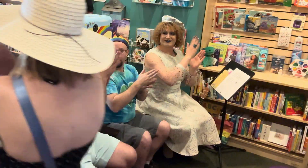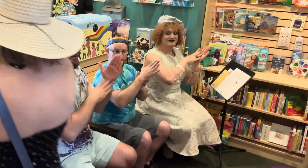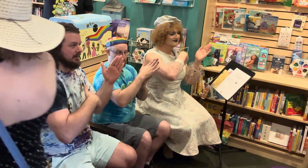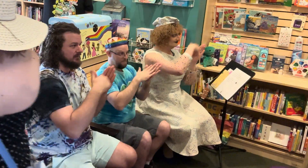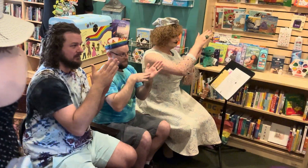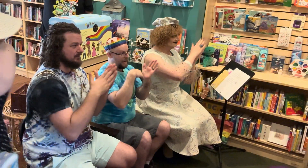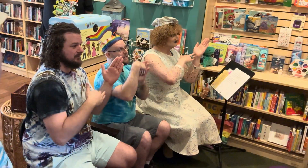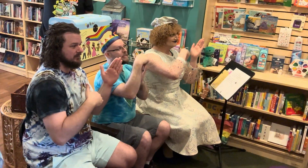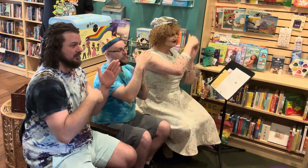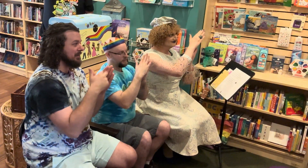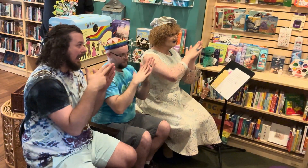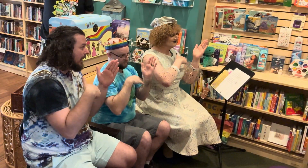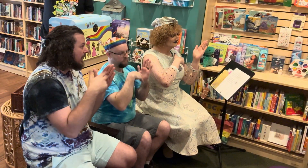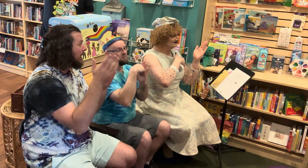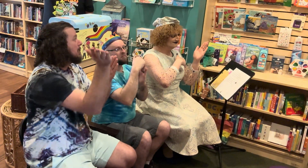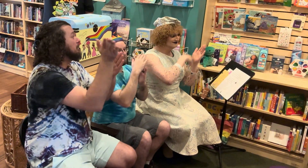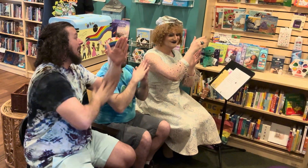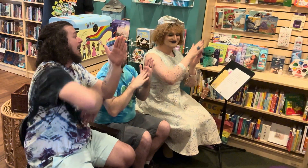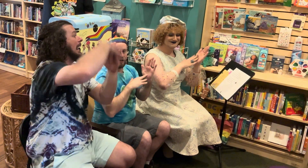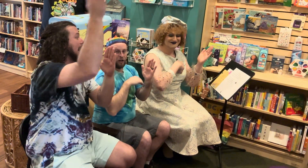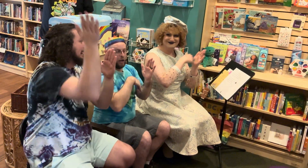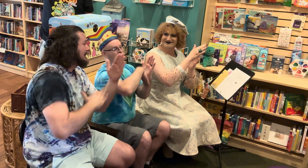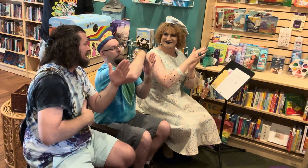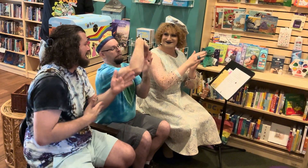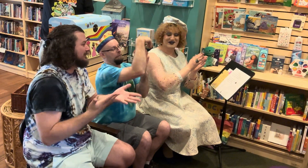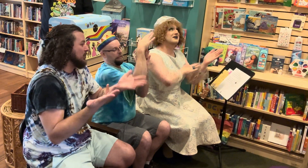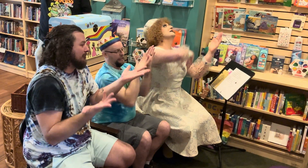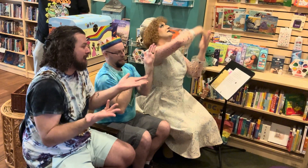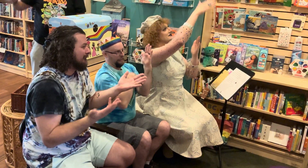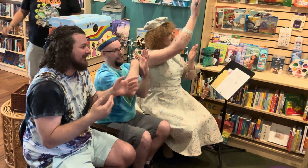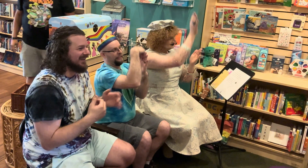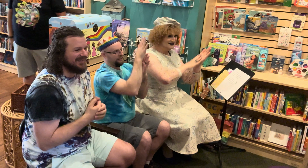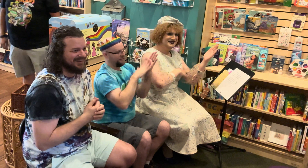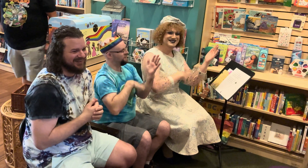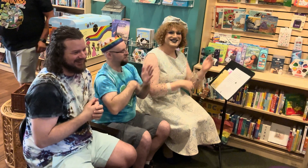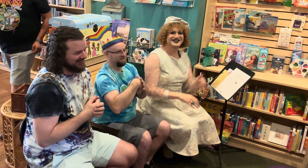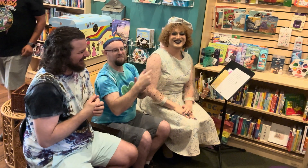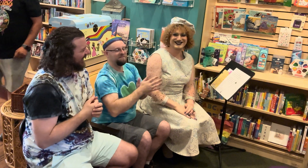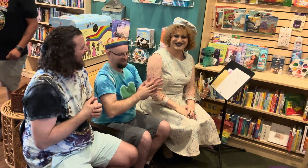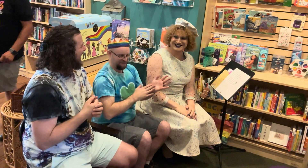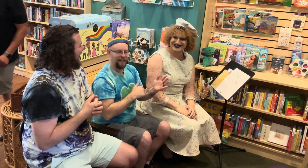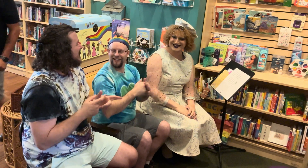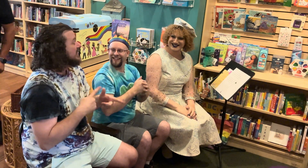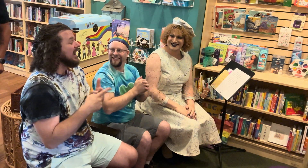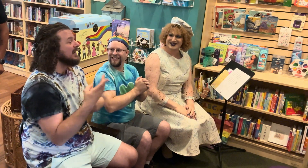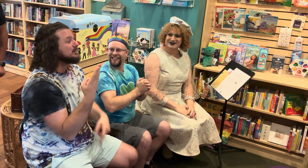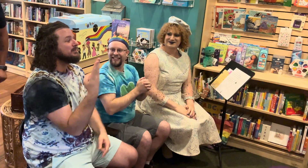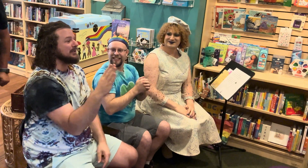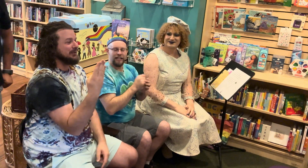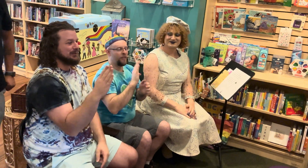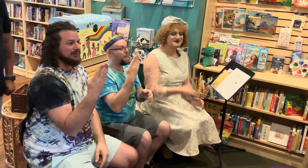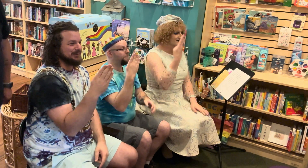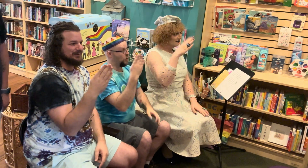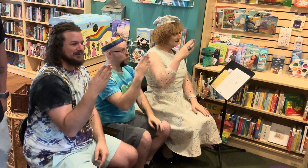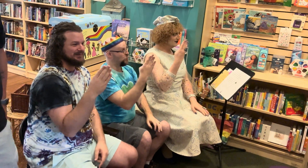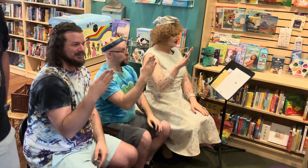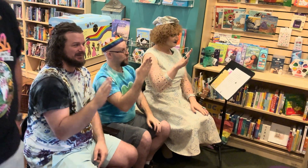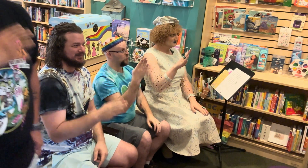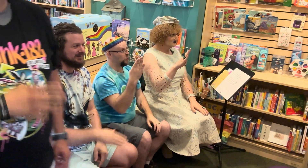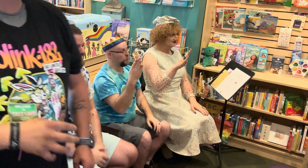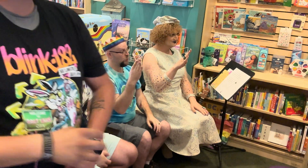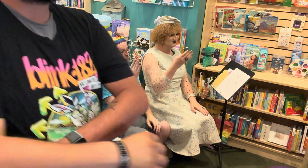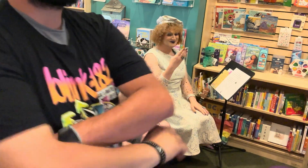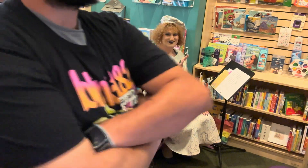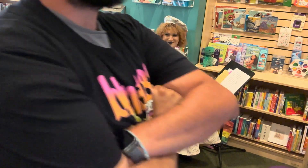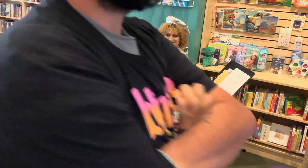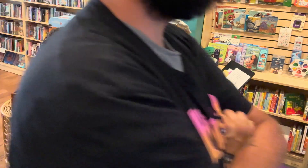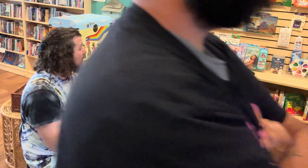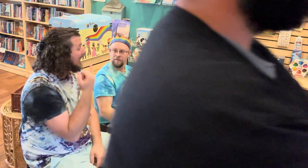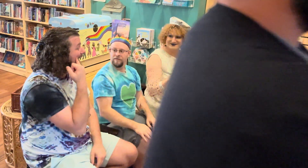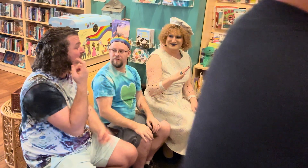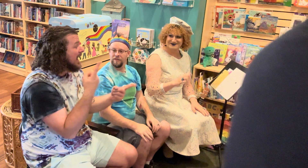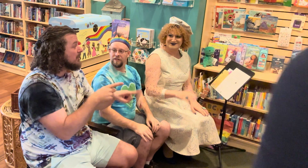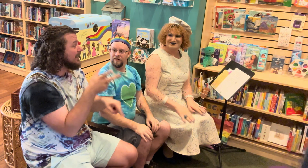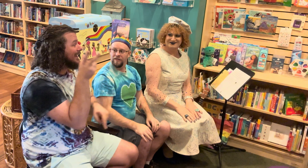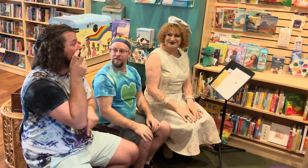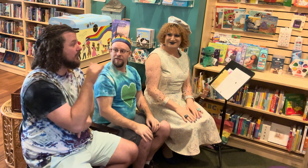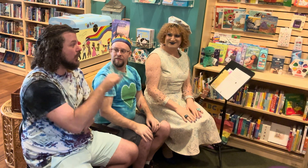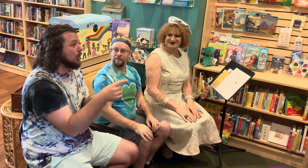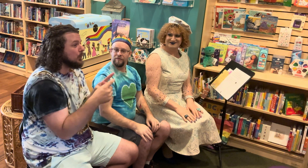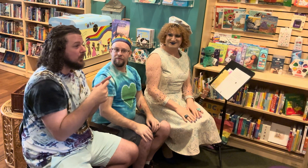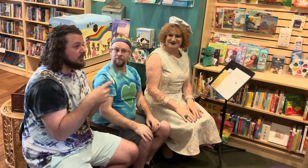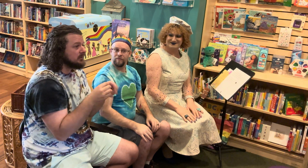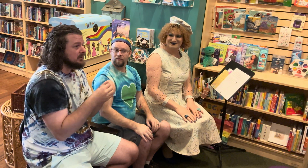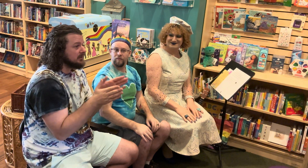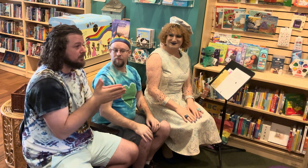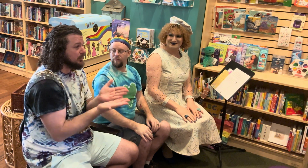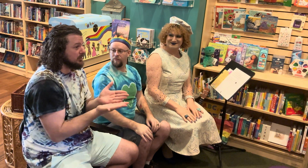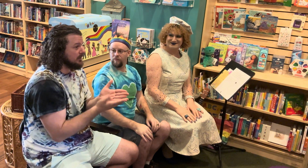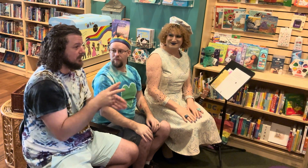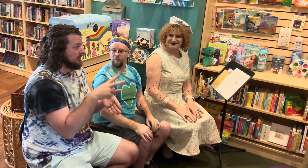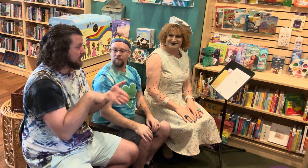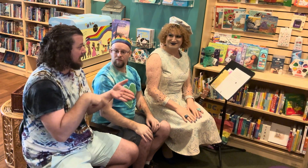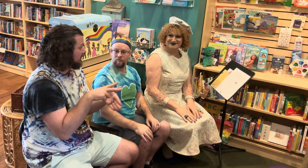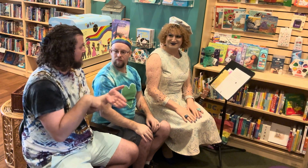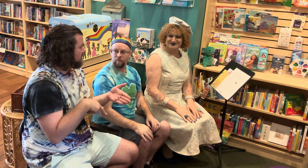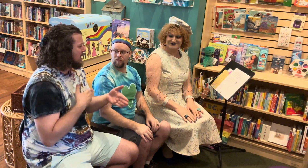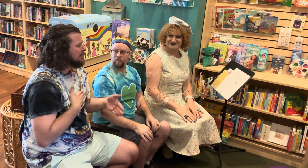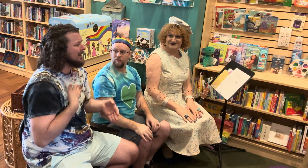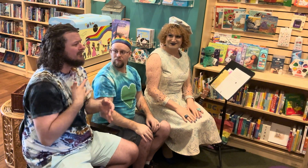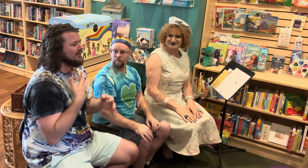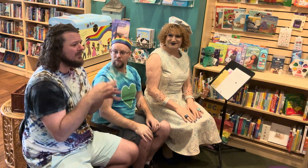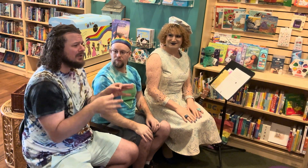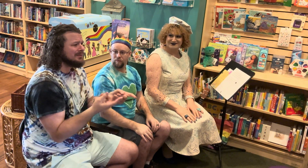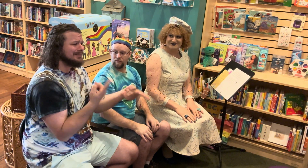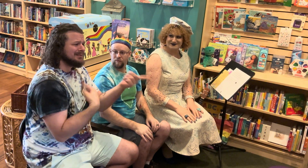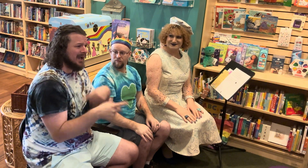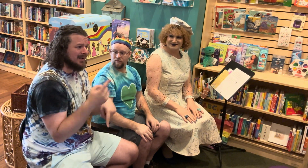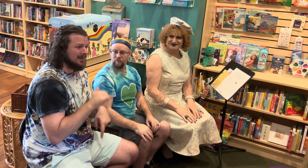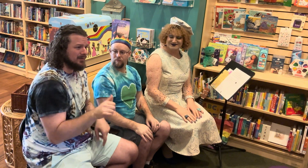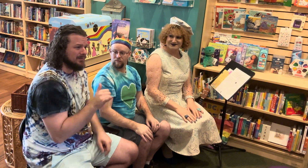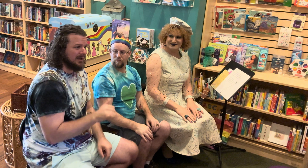"Paint." "Paint!" Whatever kind of paint. And "blue." The color "blue." So, if you hear those words in the book while reading the story,